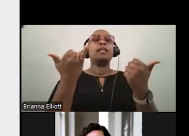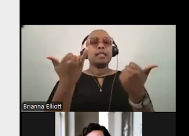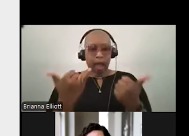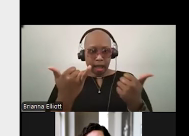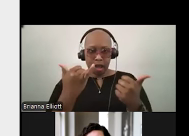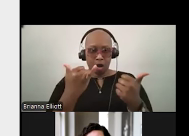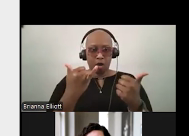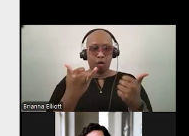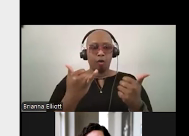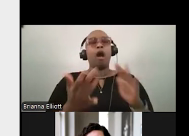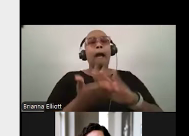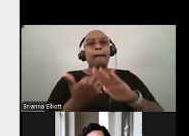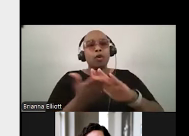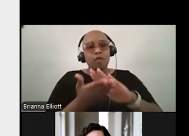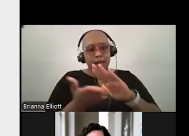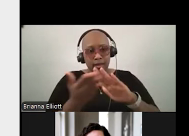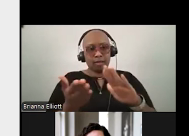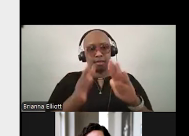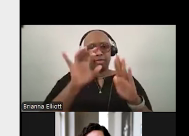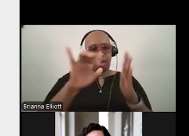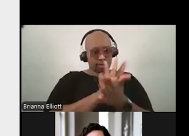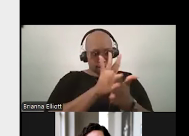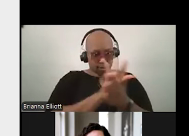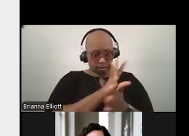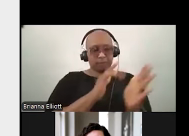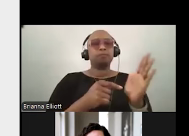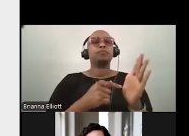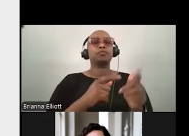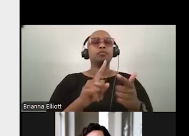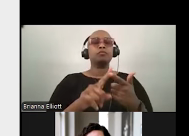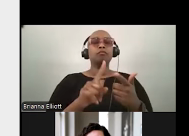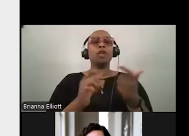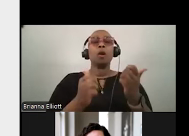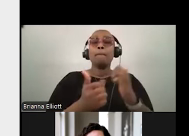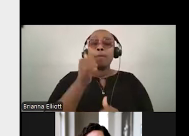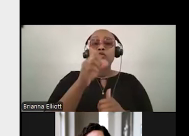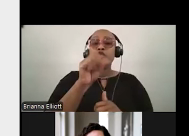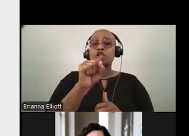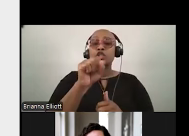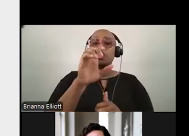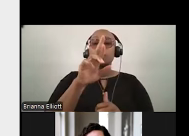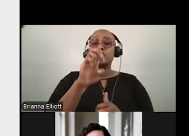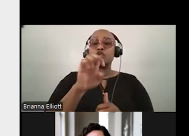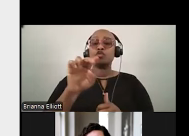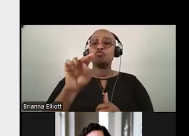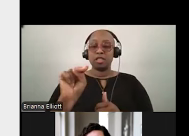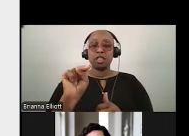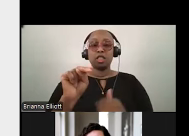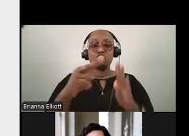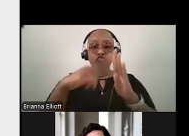most screen readers, they use keyboard navigation. And there's a really obvious reason for this.